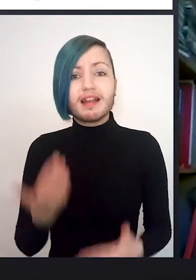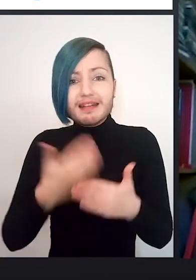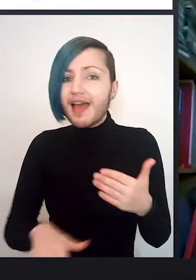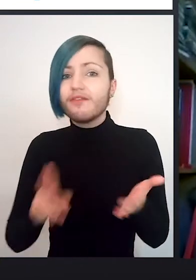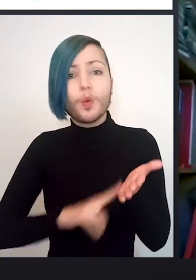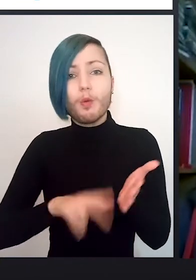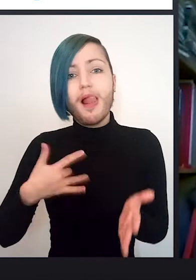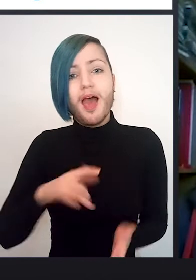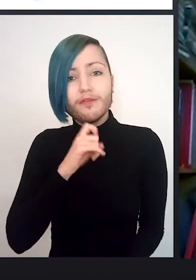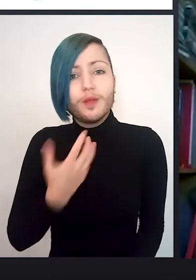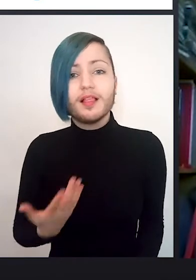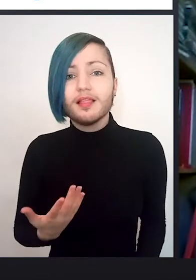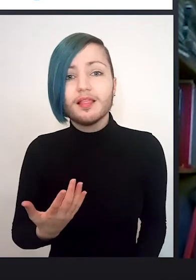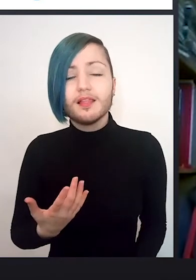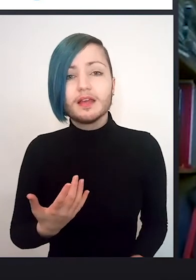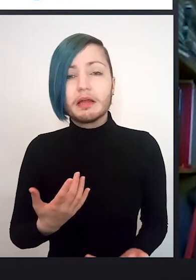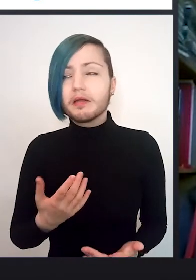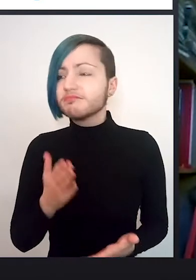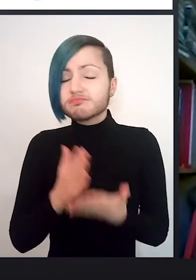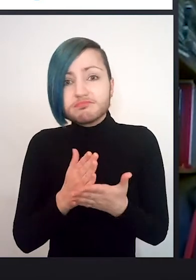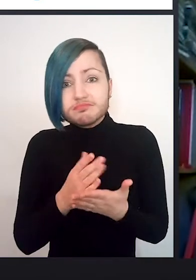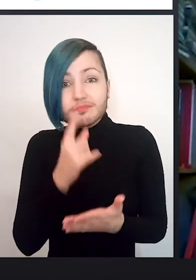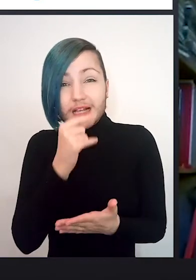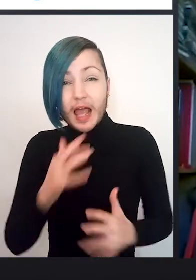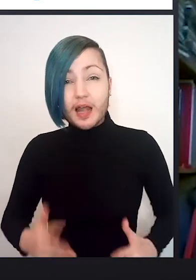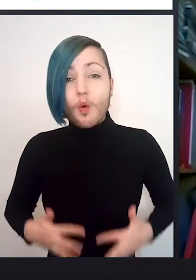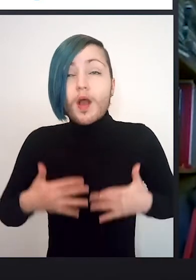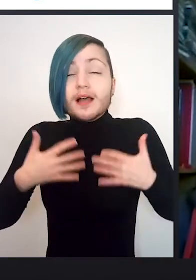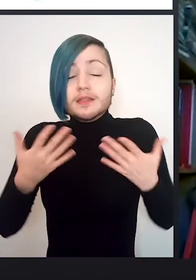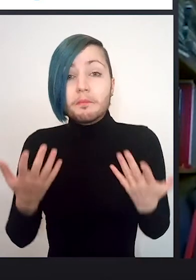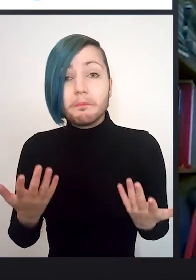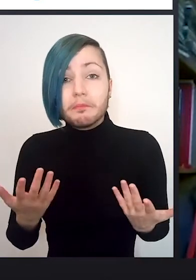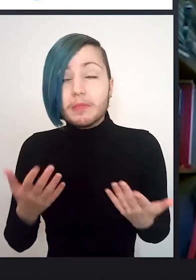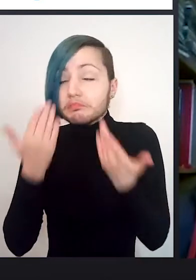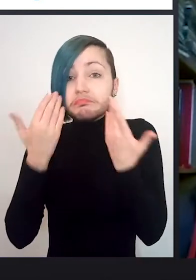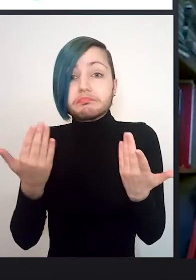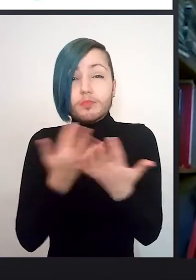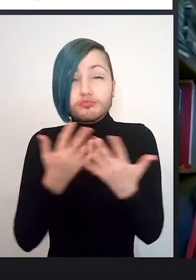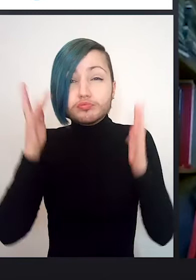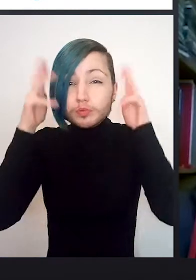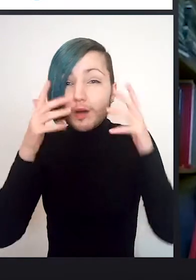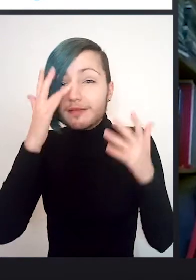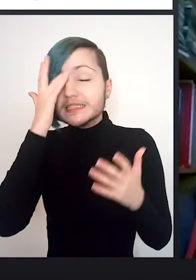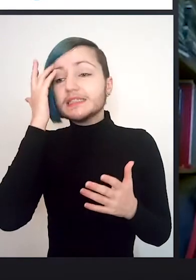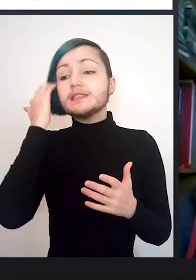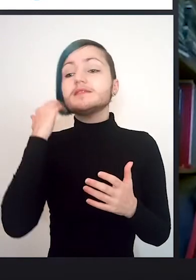have a normal life and you know, will I even be able to have an orgasm? All of these worries crept into my head.